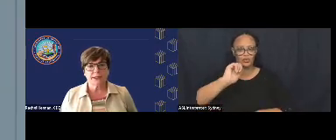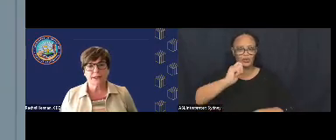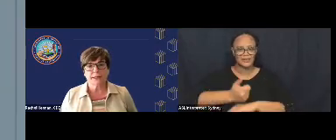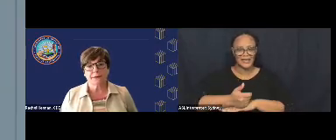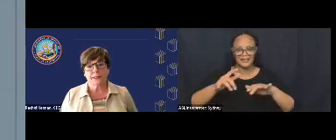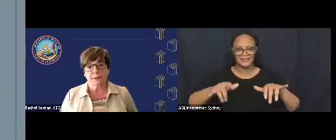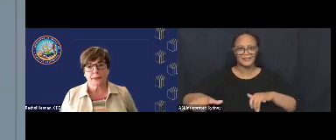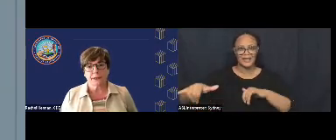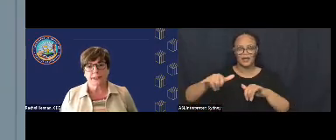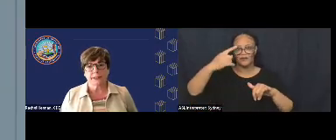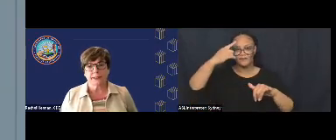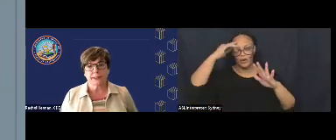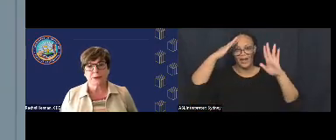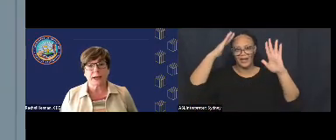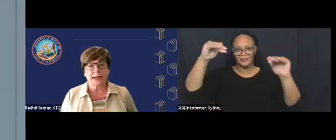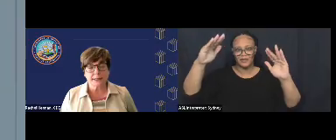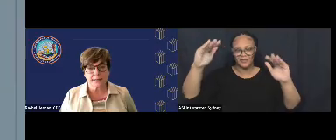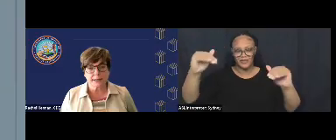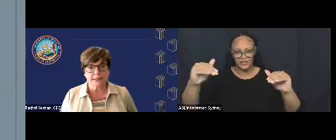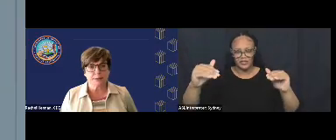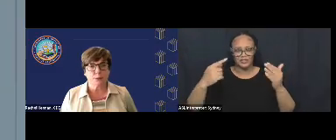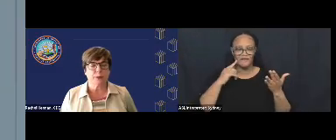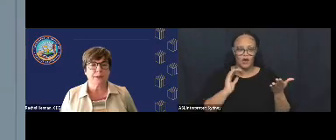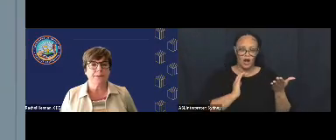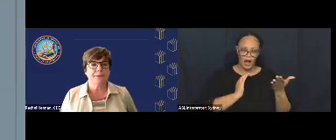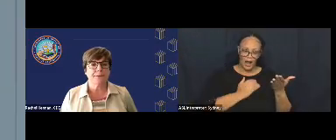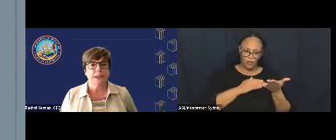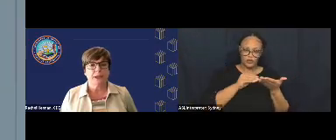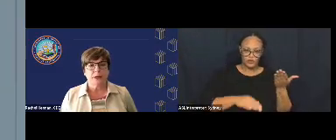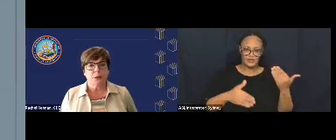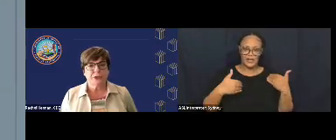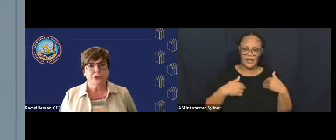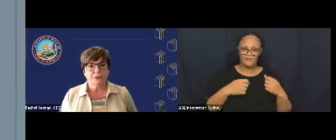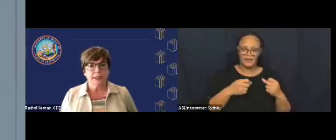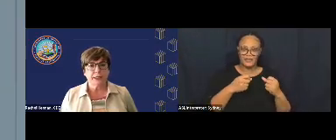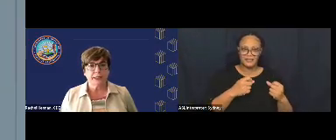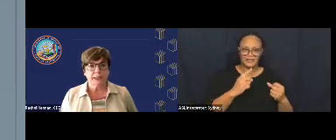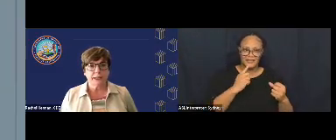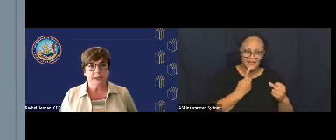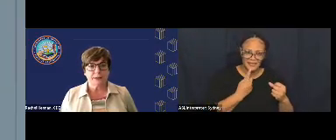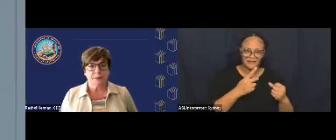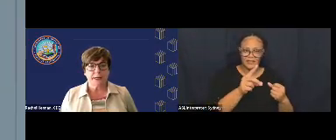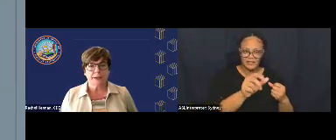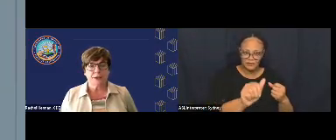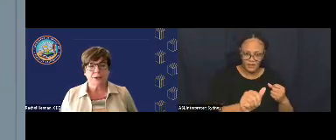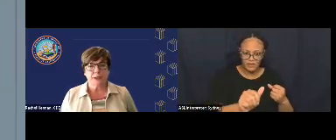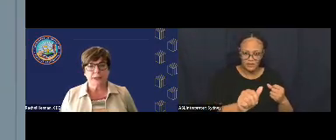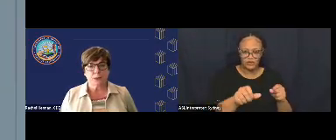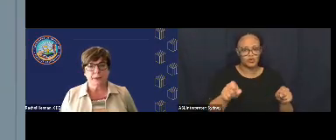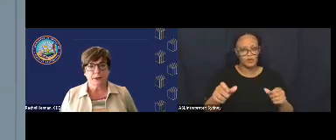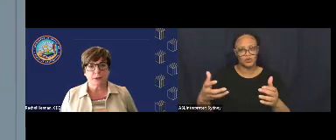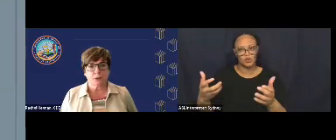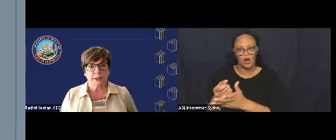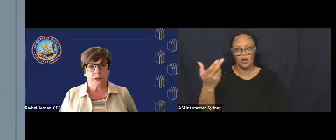with extensive disabilities to access a diploma, which directly connects us back to today's webinar